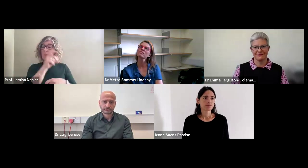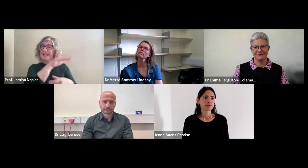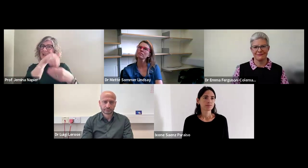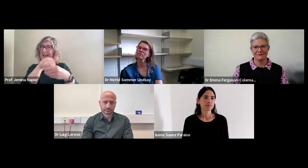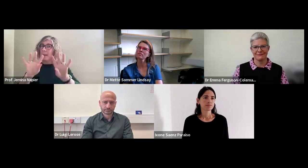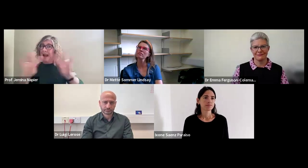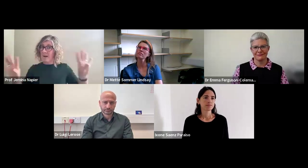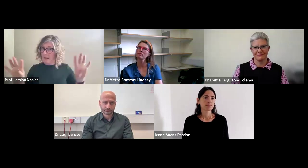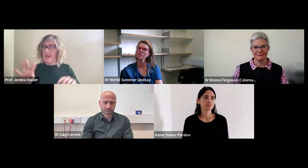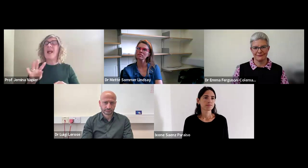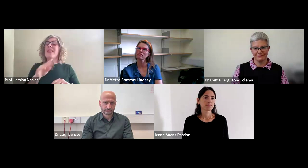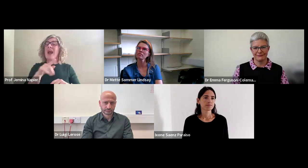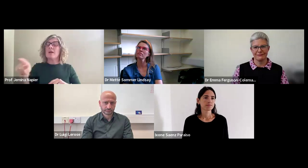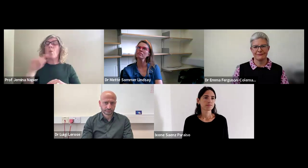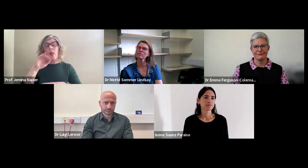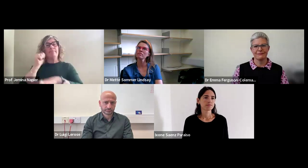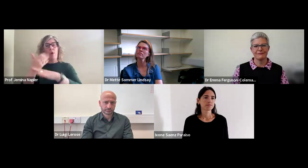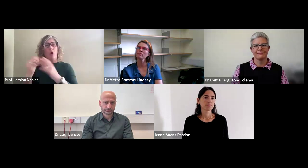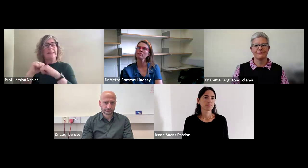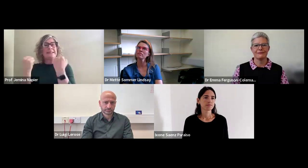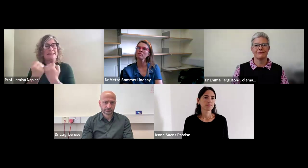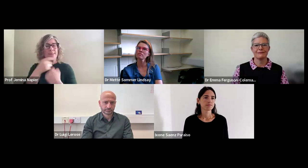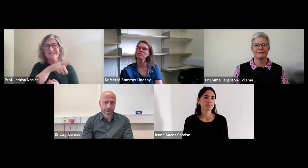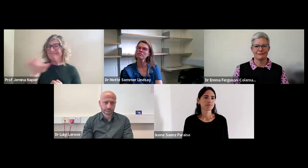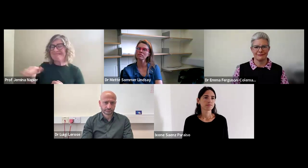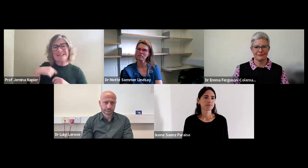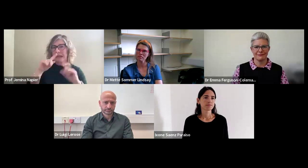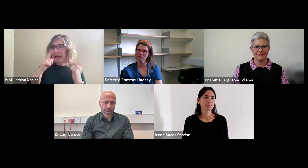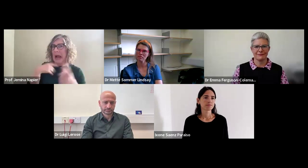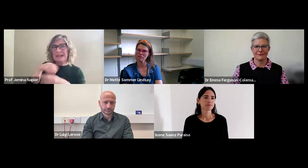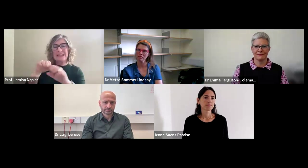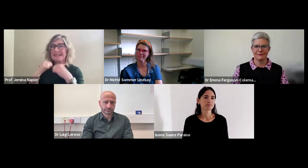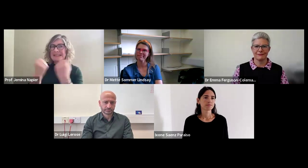and they invited a deaf person to come on the panel, announced it would be on Teams and they